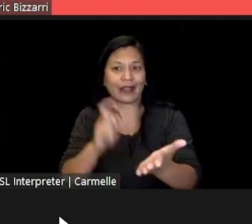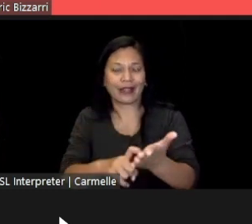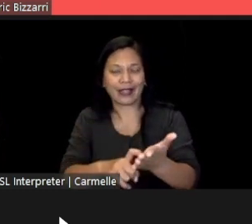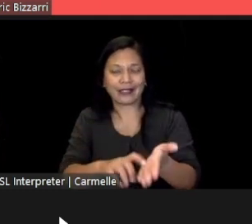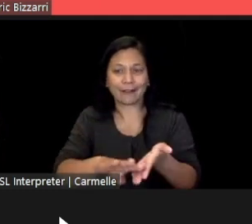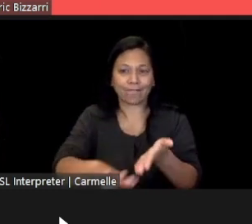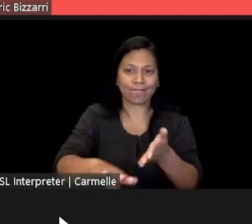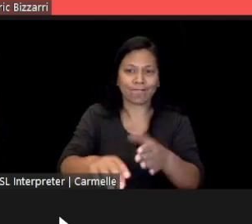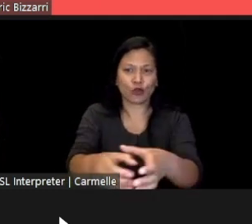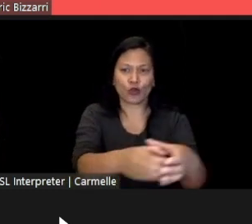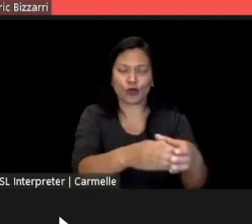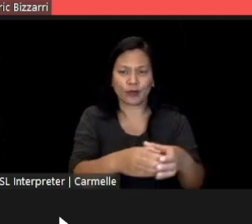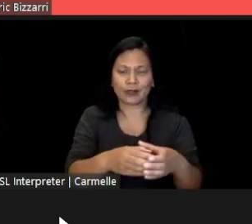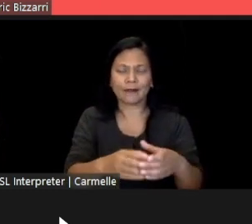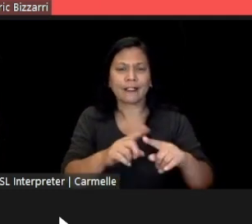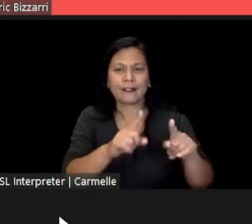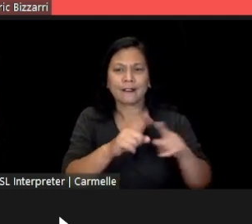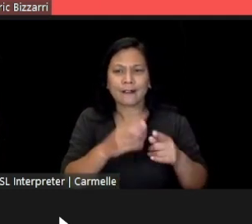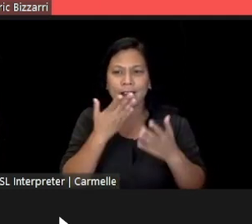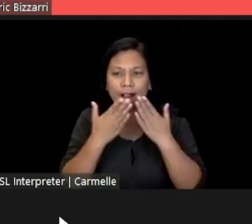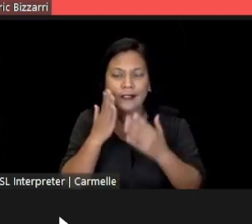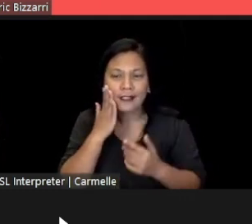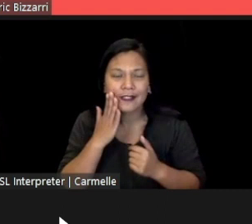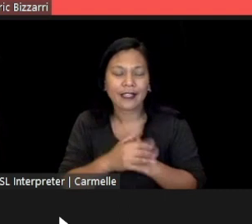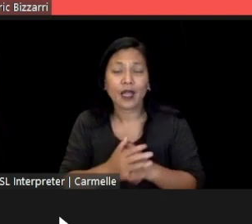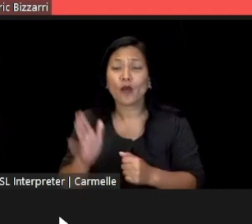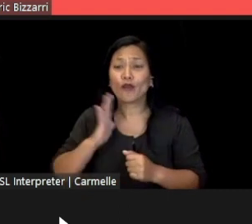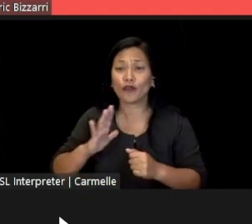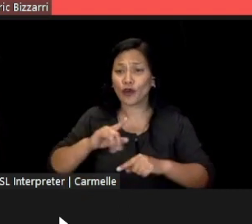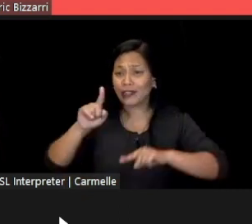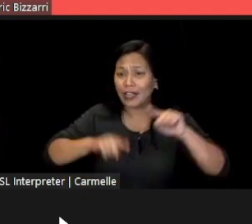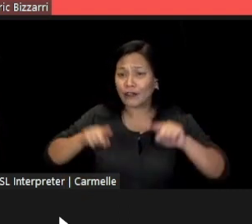We always had diversity with regards to language, region.